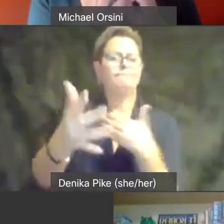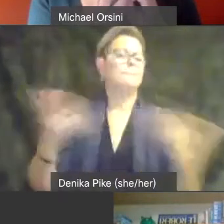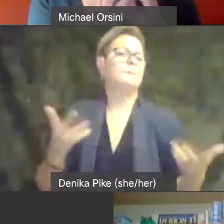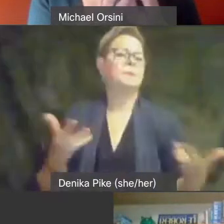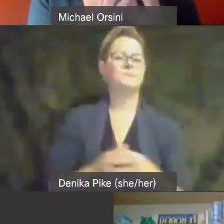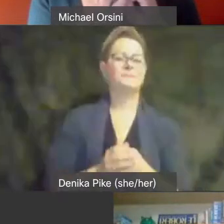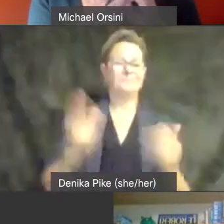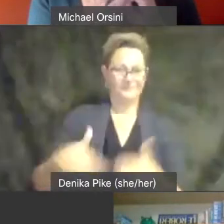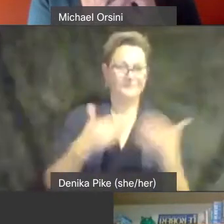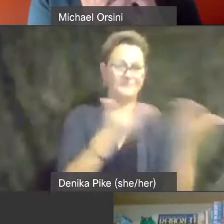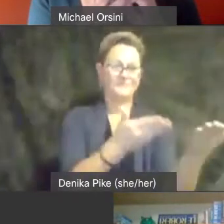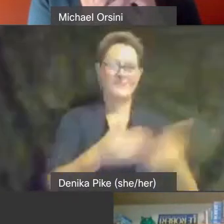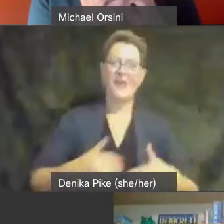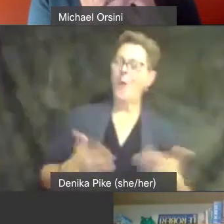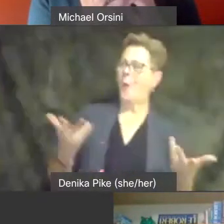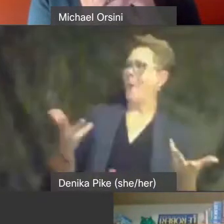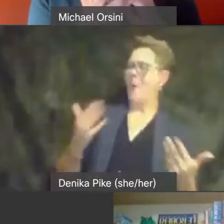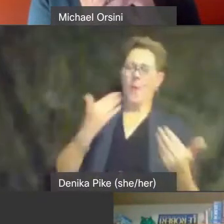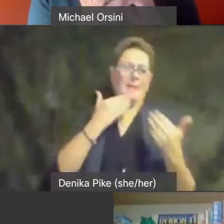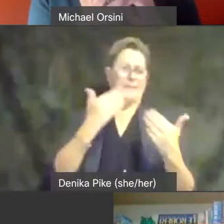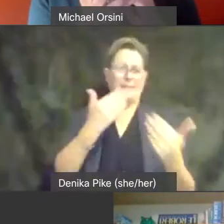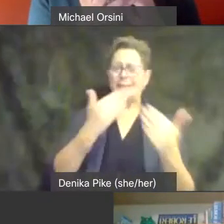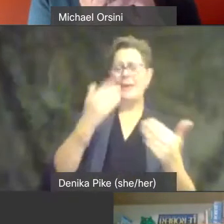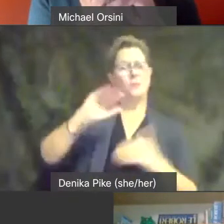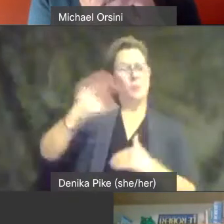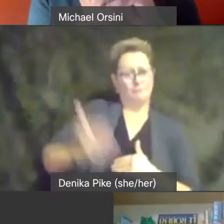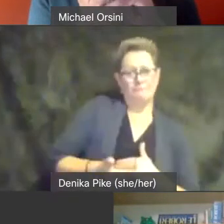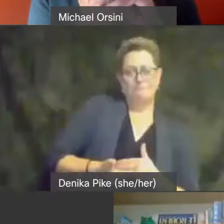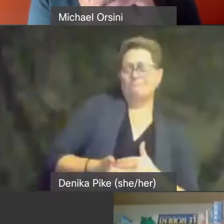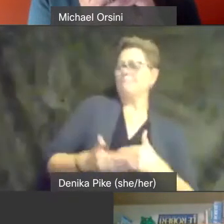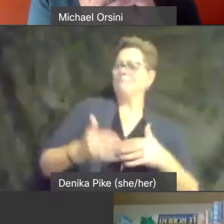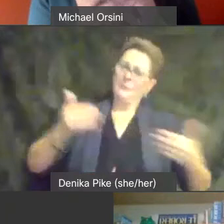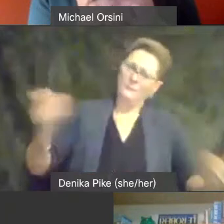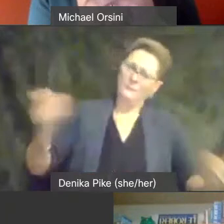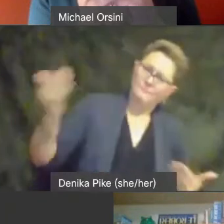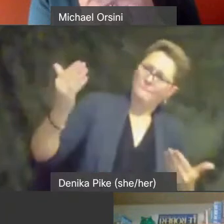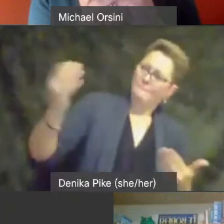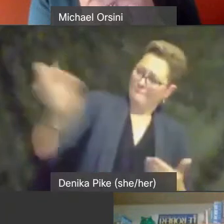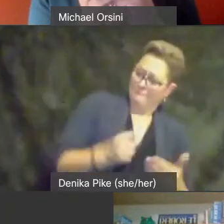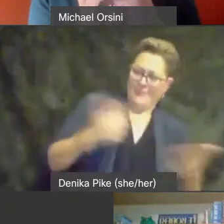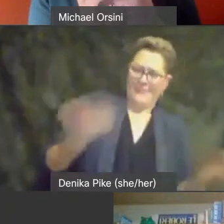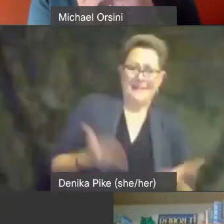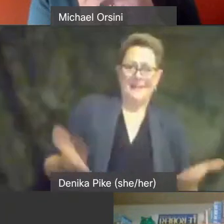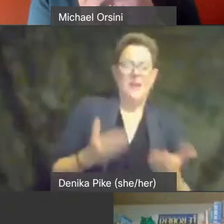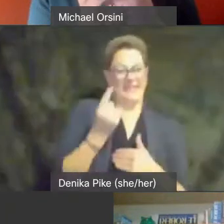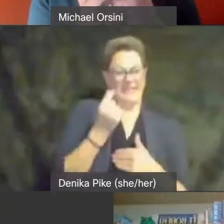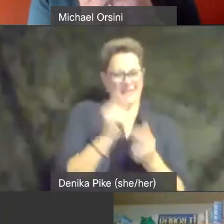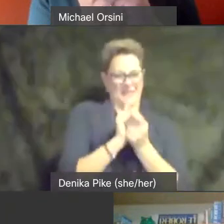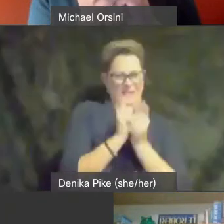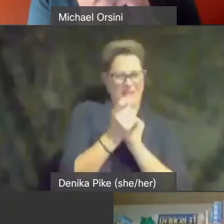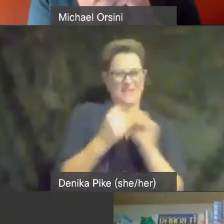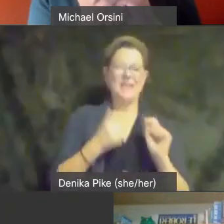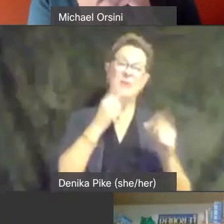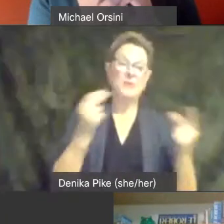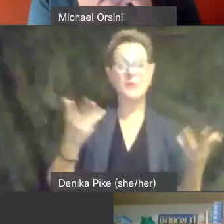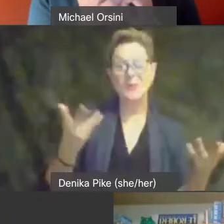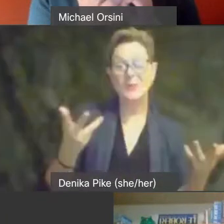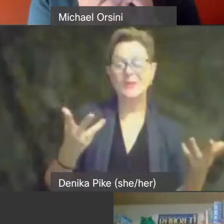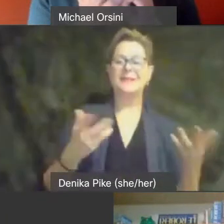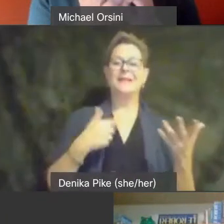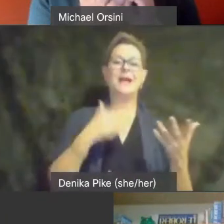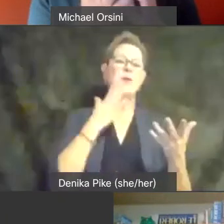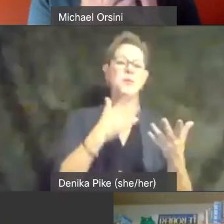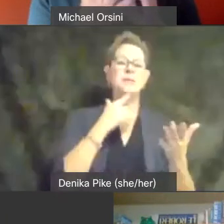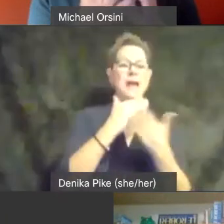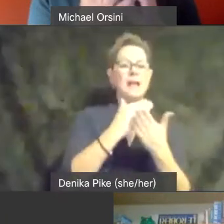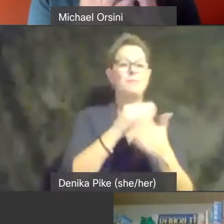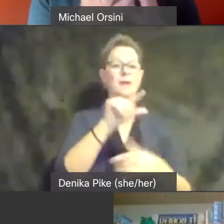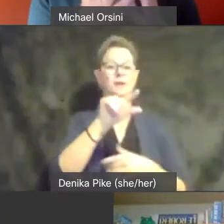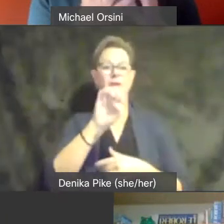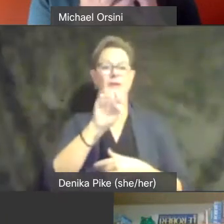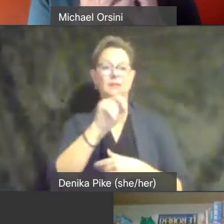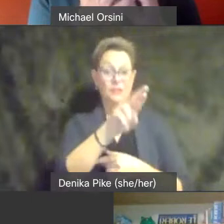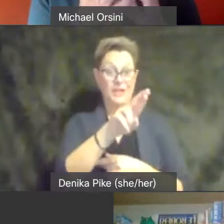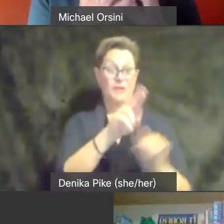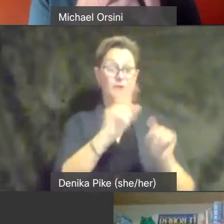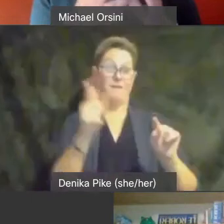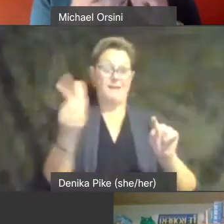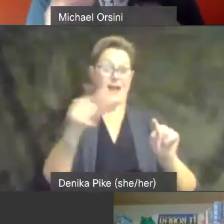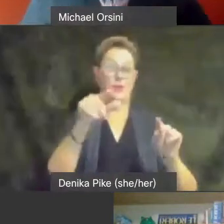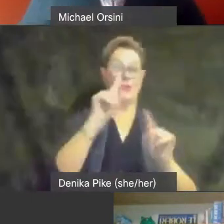Thank you so much and thank you so much for the invitation. And a slight tweak in my plan talk is I'm actually doing a more of a context talk. So we can for sure talk more about gender in the Q and A, and I'll be very happy to do so.